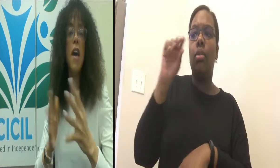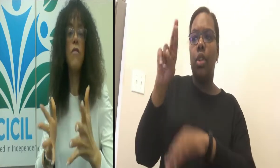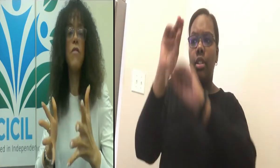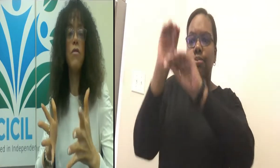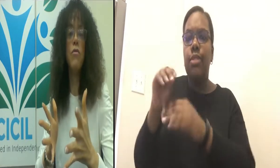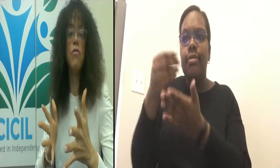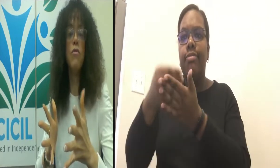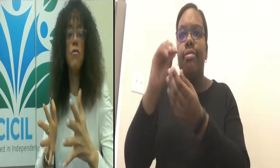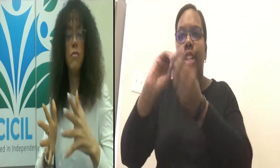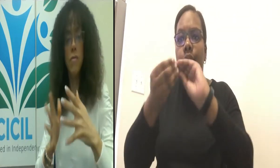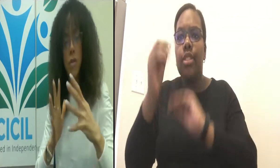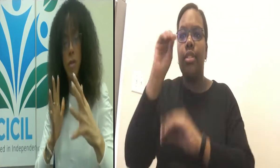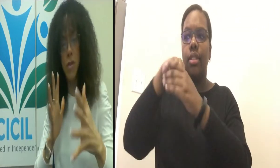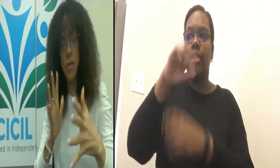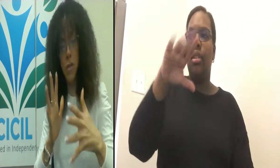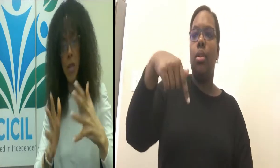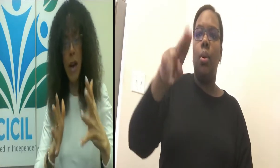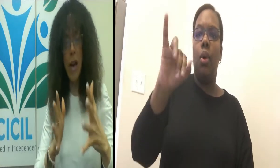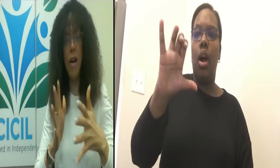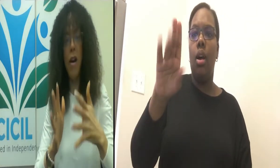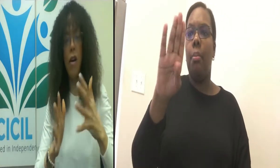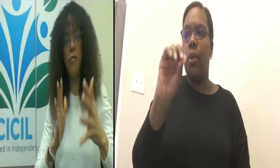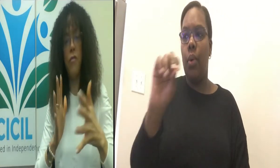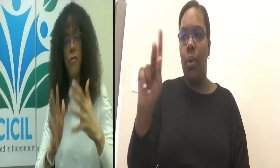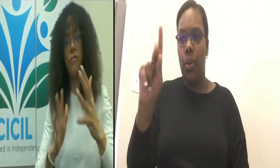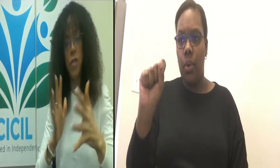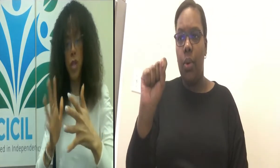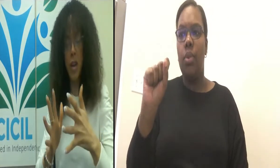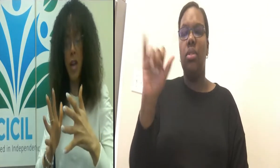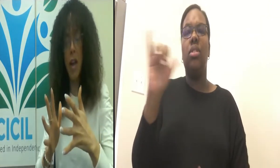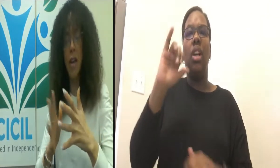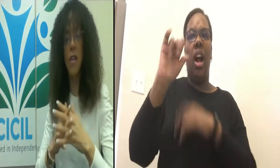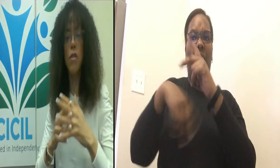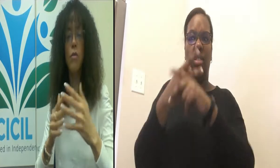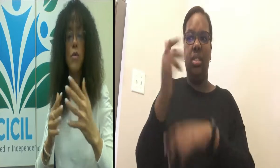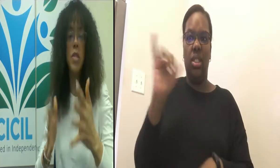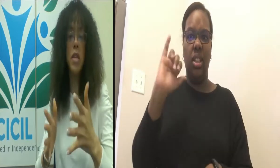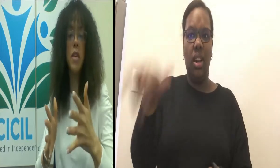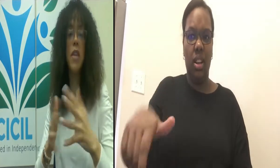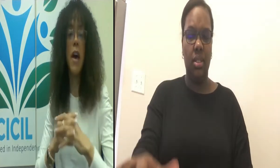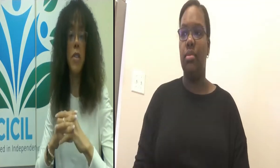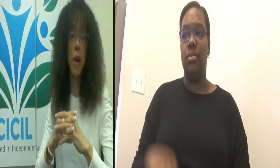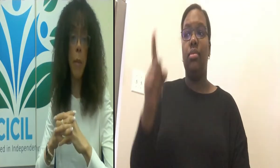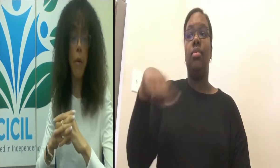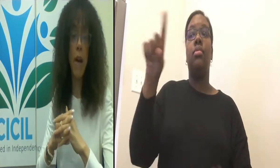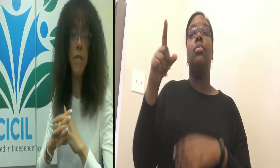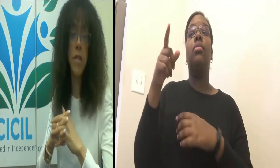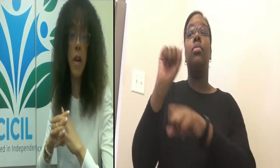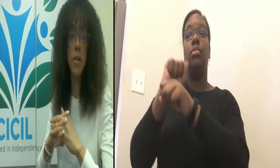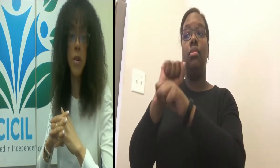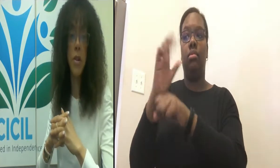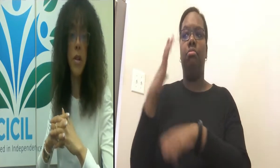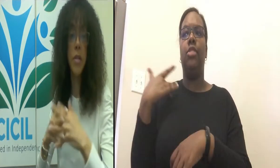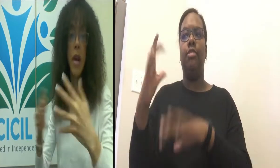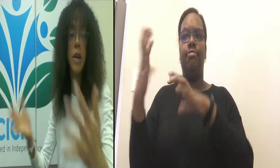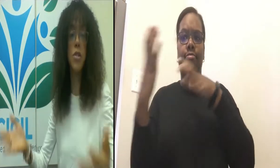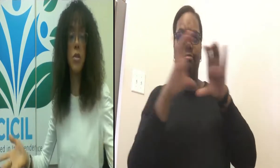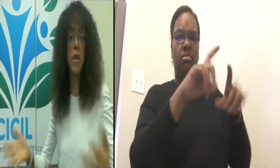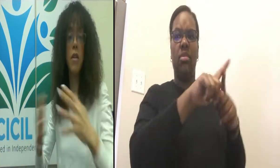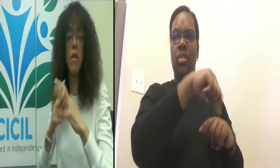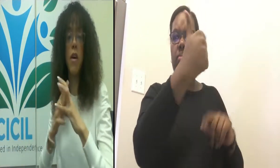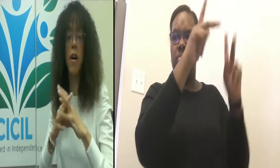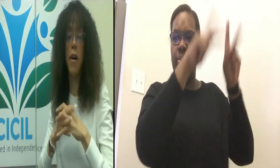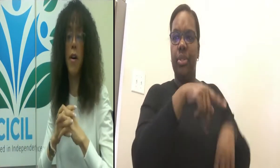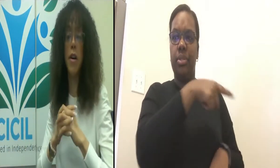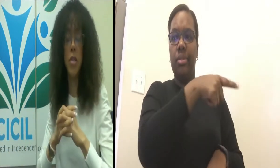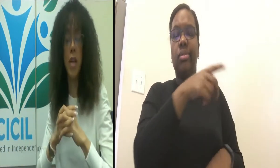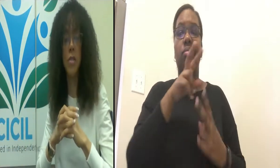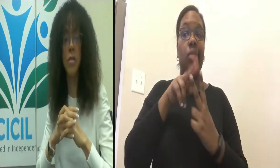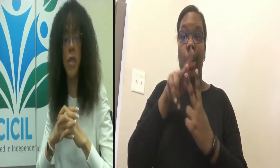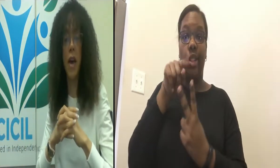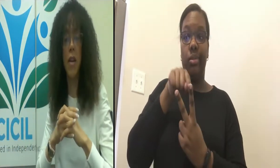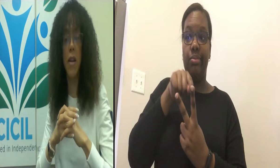delegate to somebody else." And if you do a lot of looking you will see that the